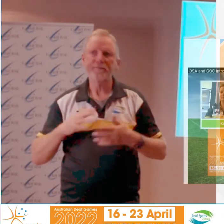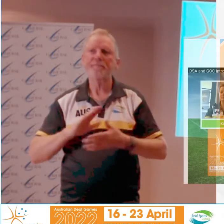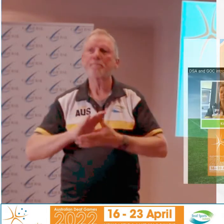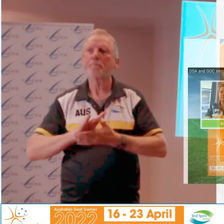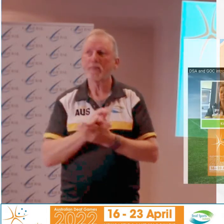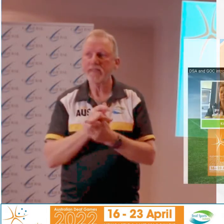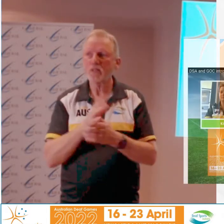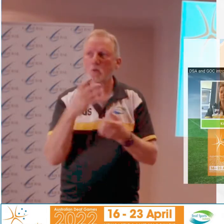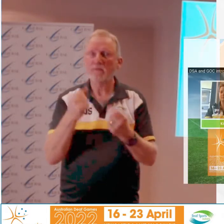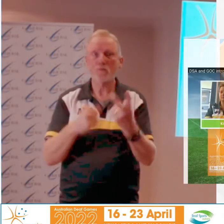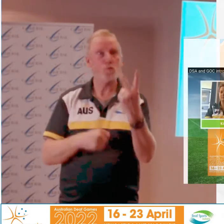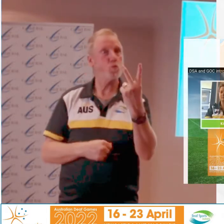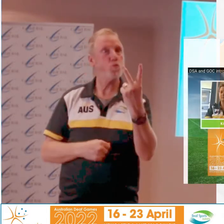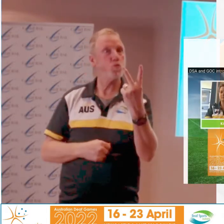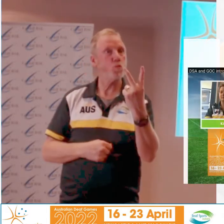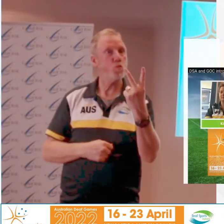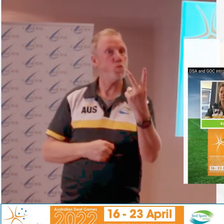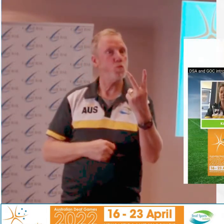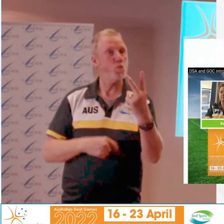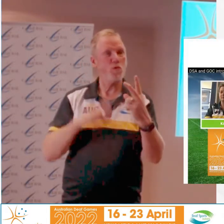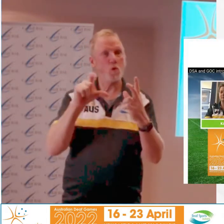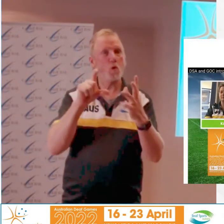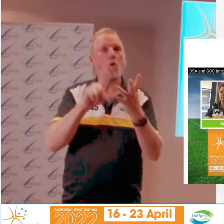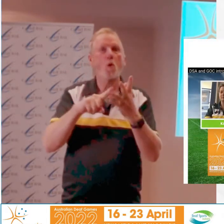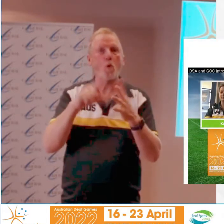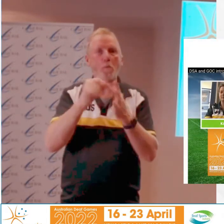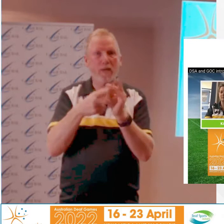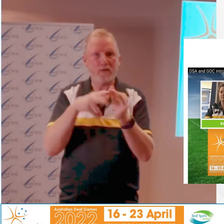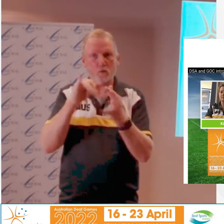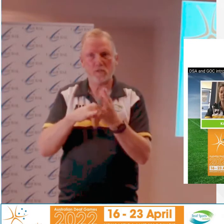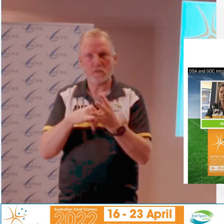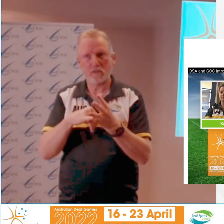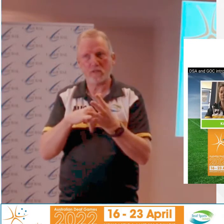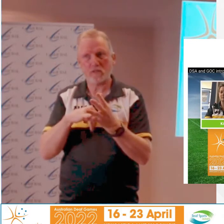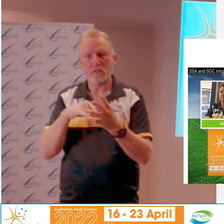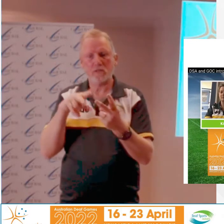representatives for the games we're very excited to announce we have two co-patrons